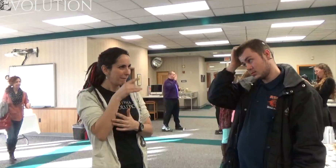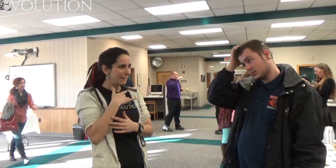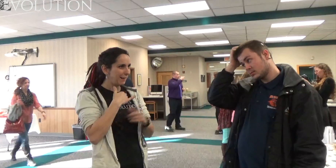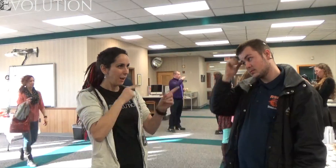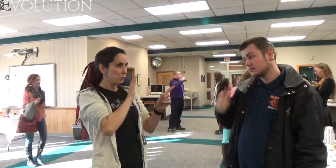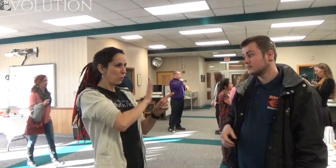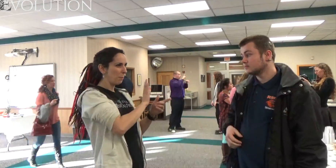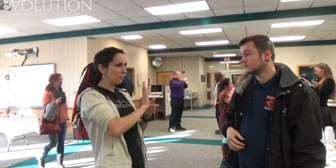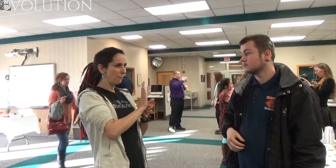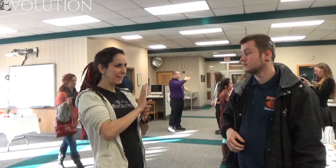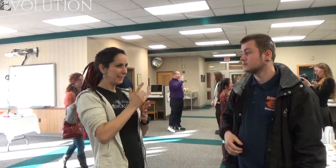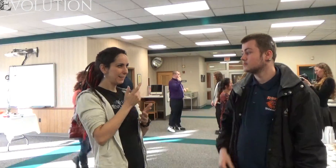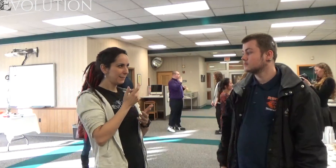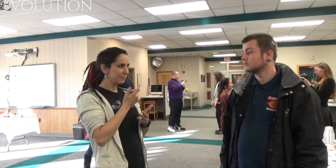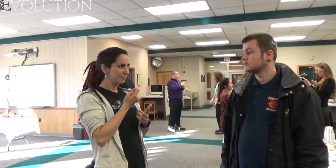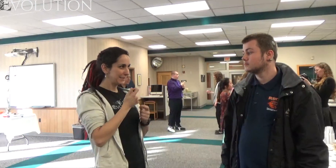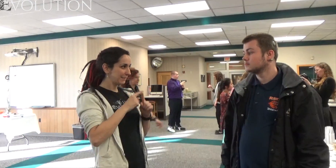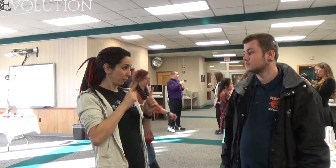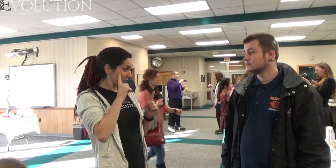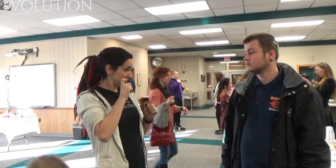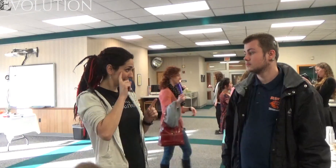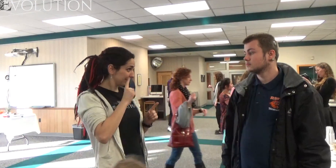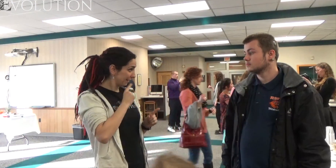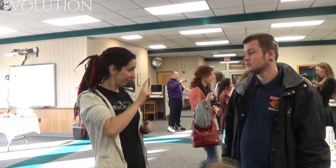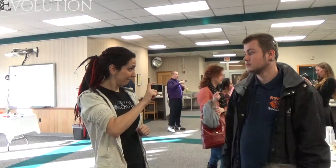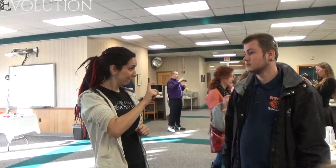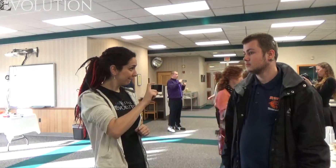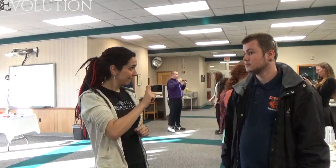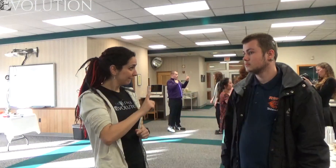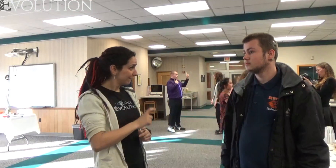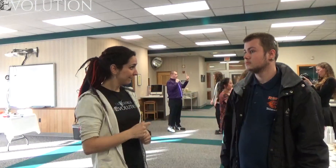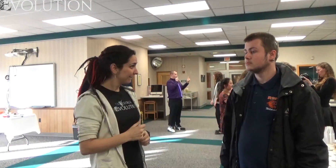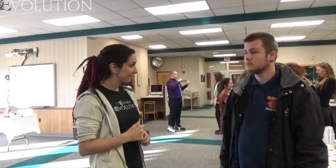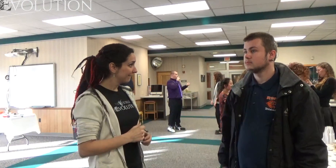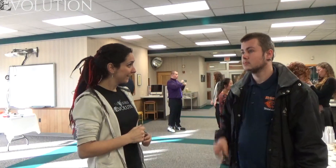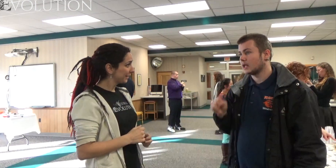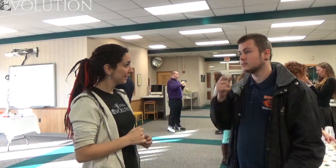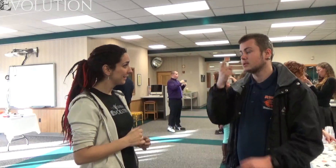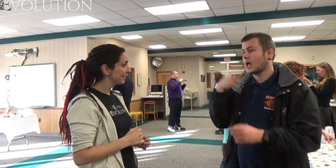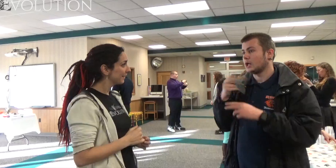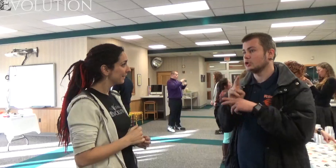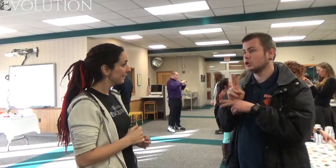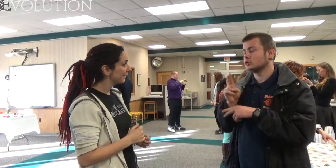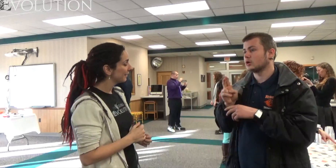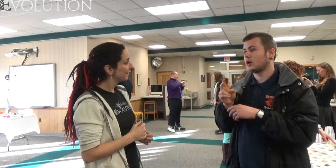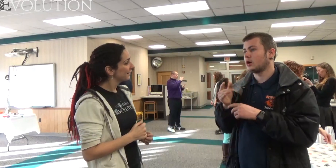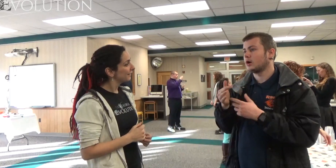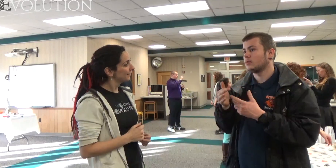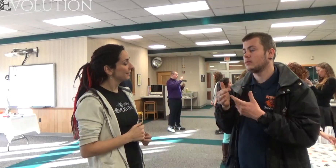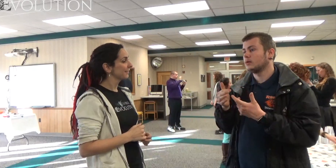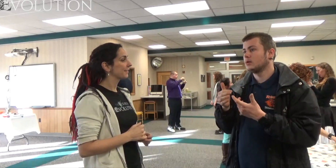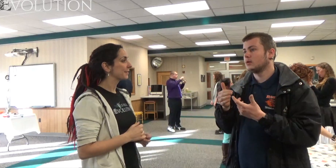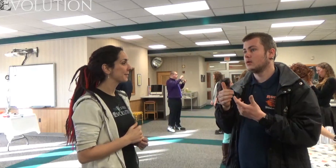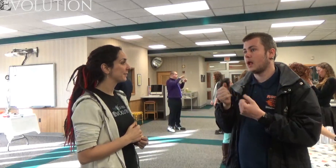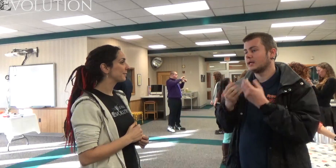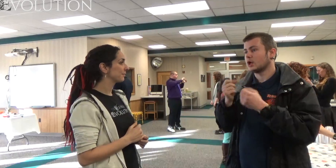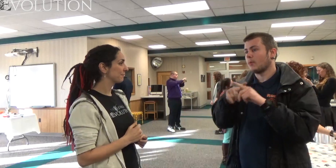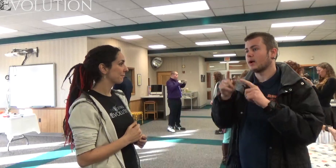and that your film's a bit different. Is it because it's a Deaf film? Yes, because I use sign language but